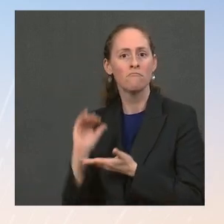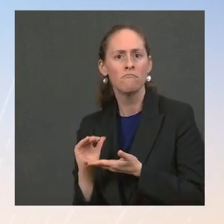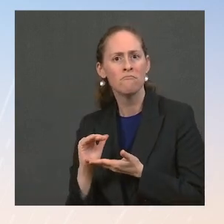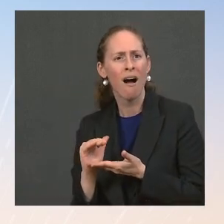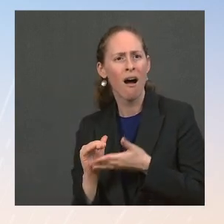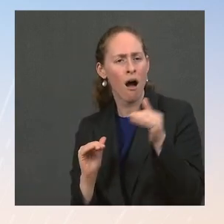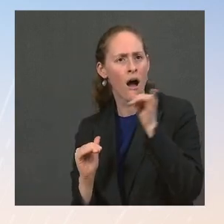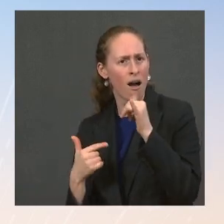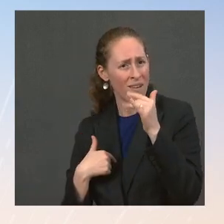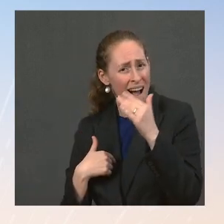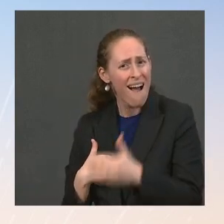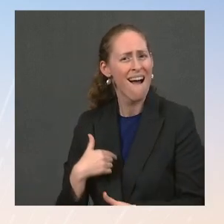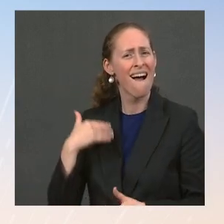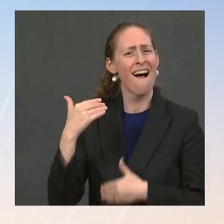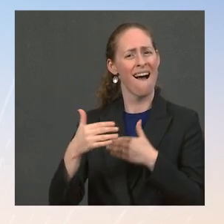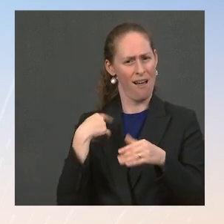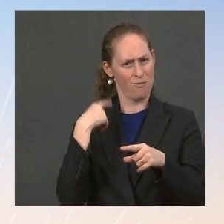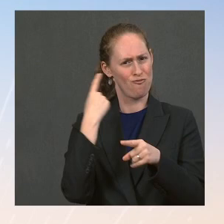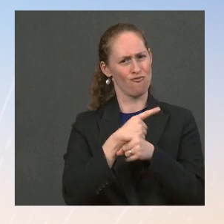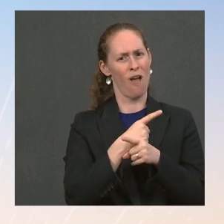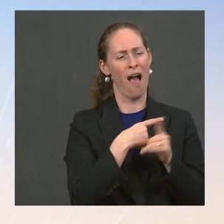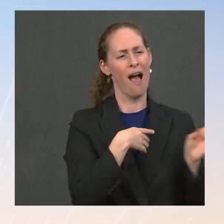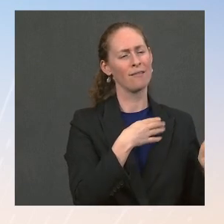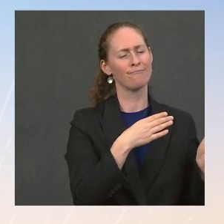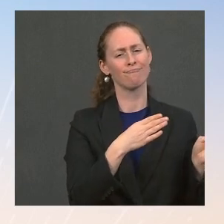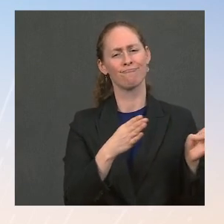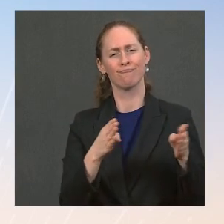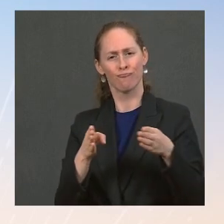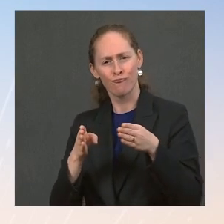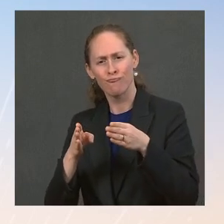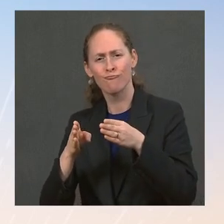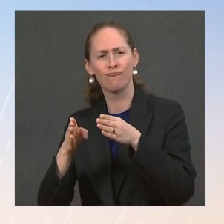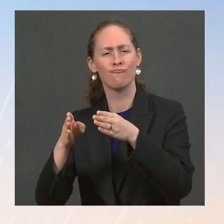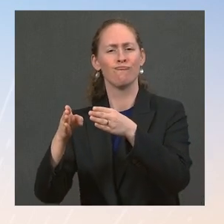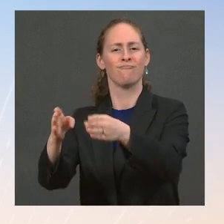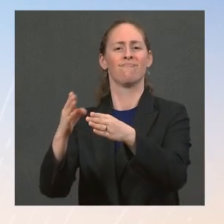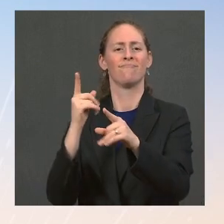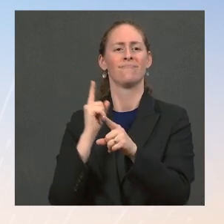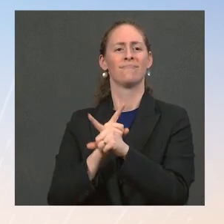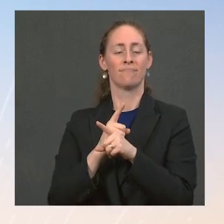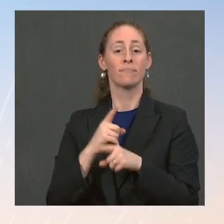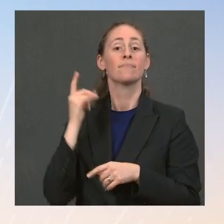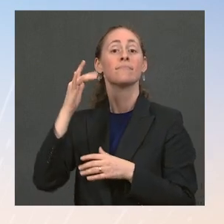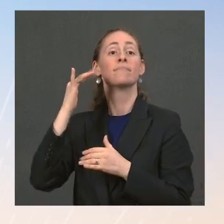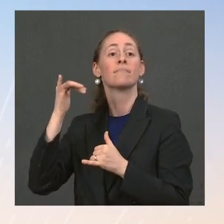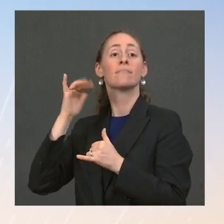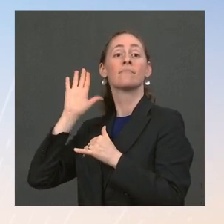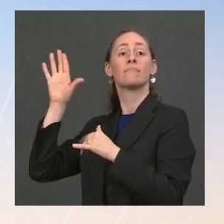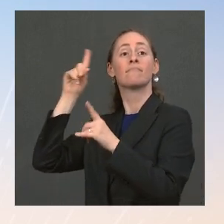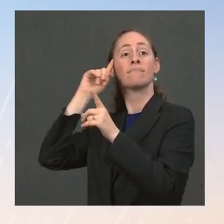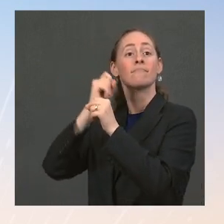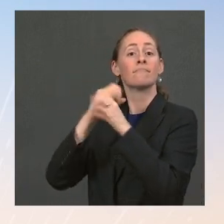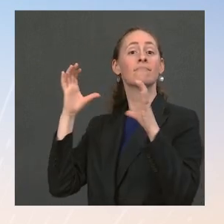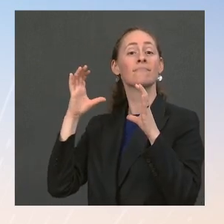And as it -- as it relates to the President's agenda, we're continuing to press forward with members of Congress